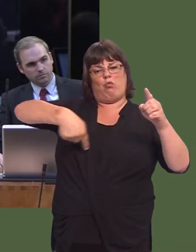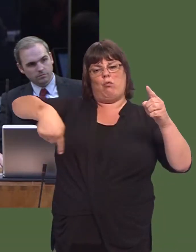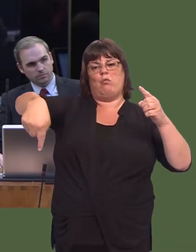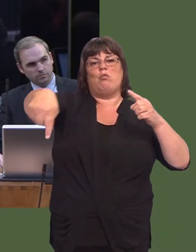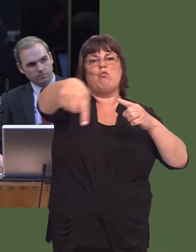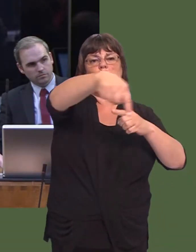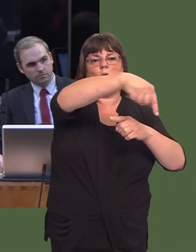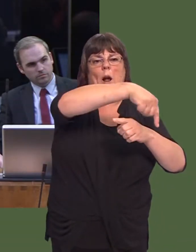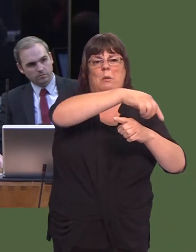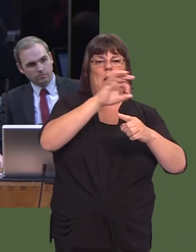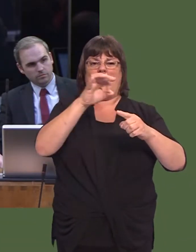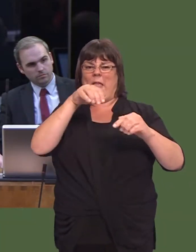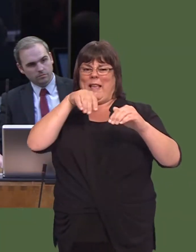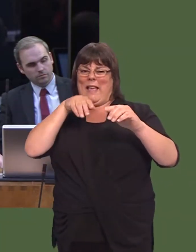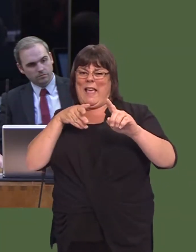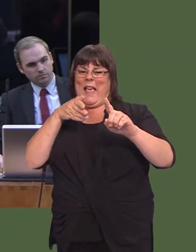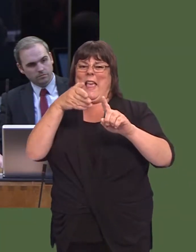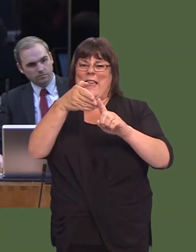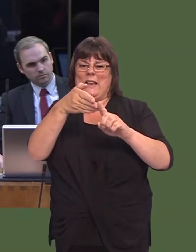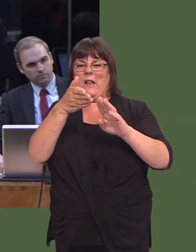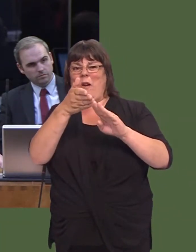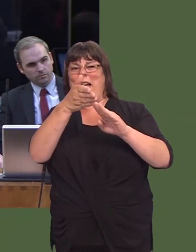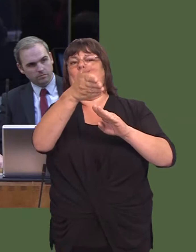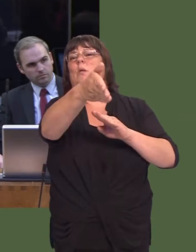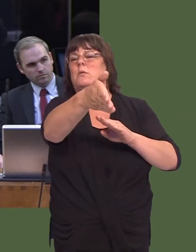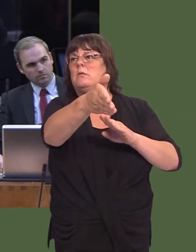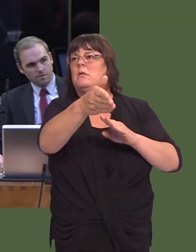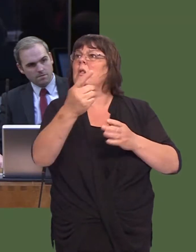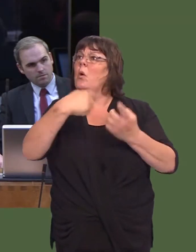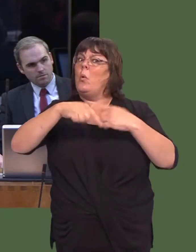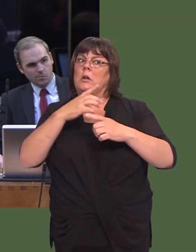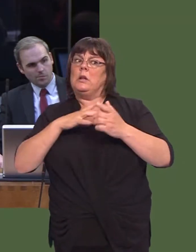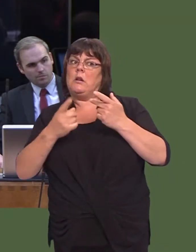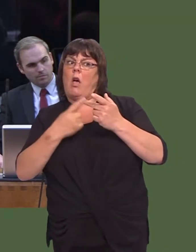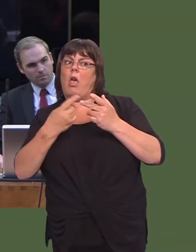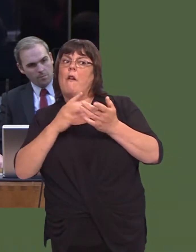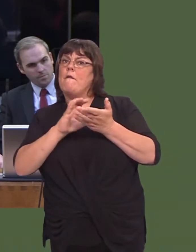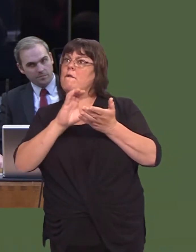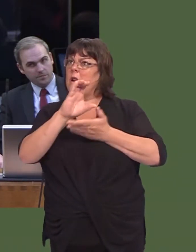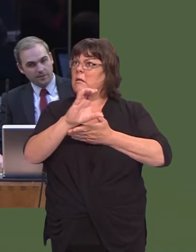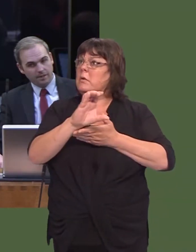port, but not in and out of the port. Now, I understand that we need other investments, too, in the port.